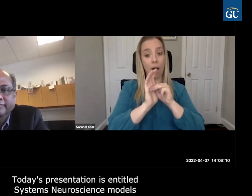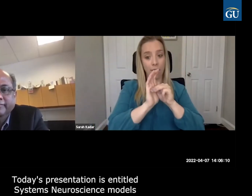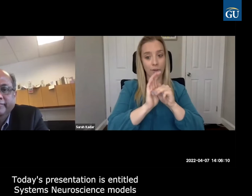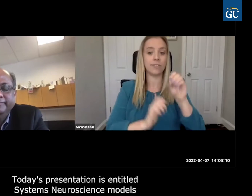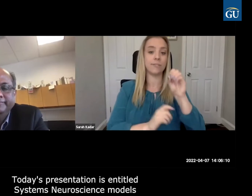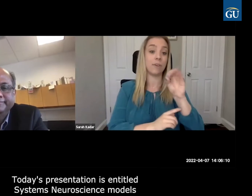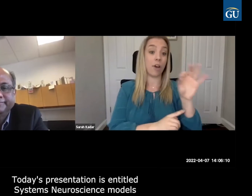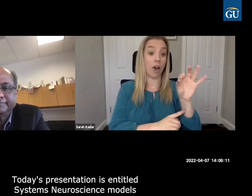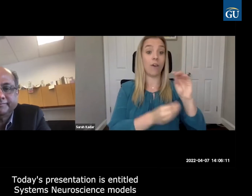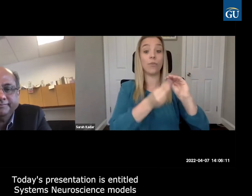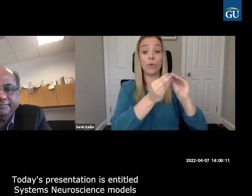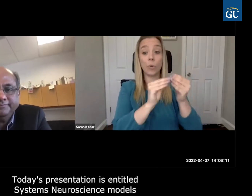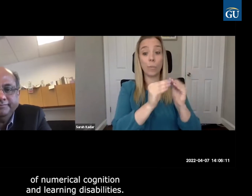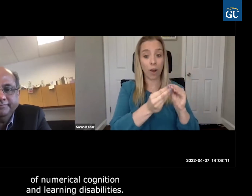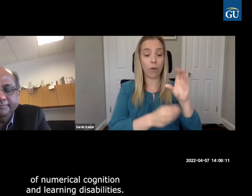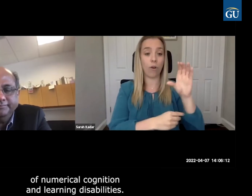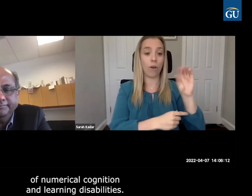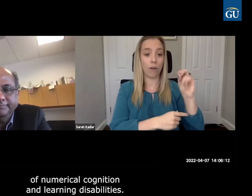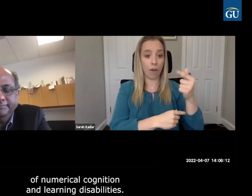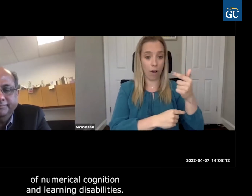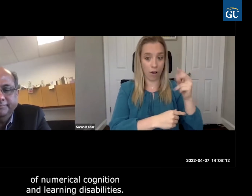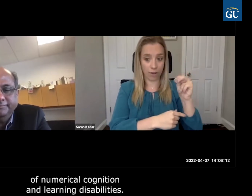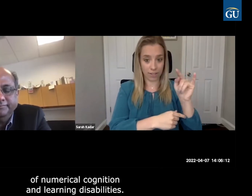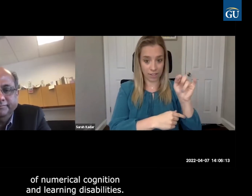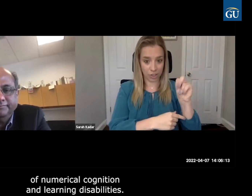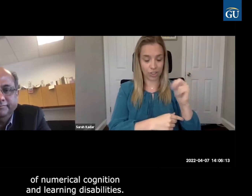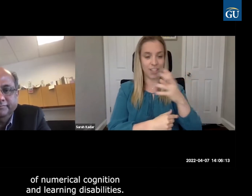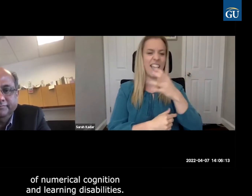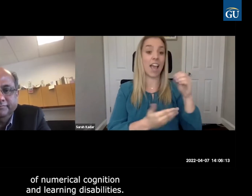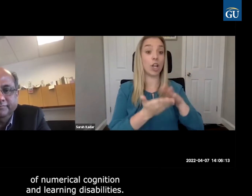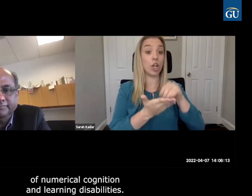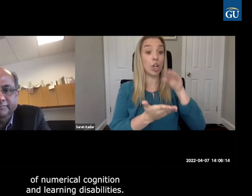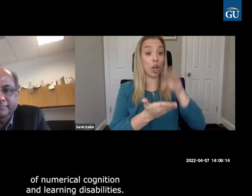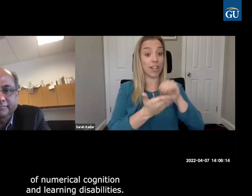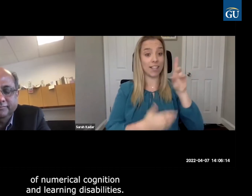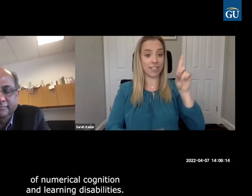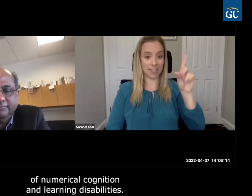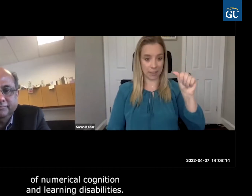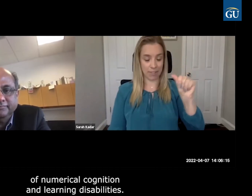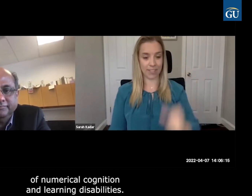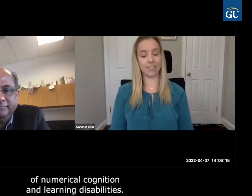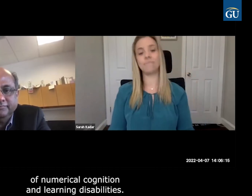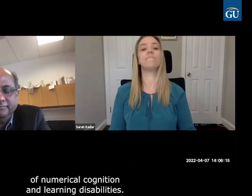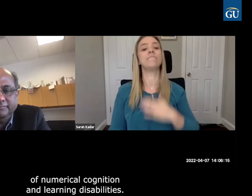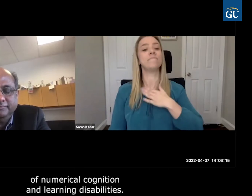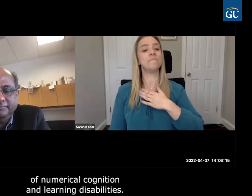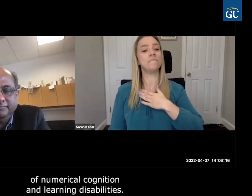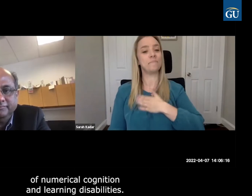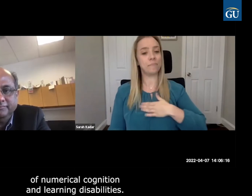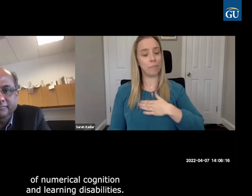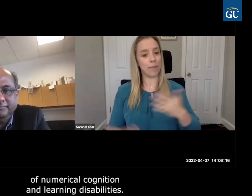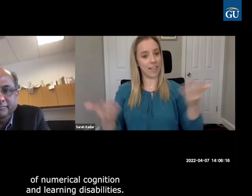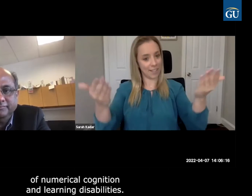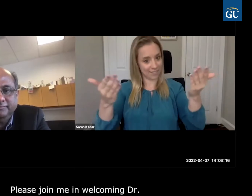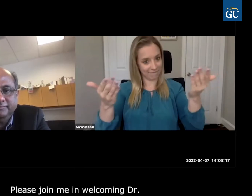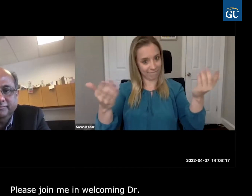neuroscience models of numero numerical cognition and